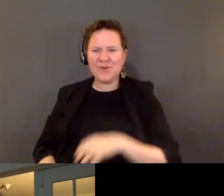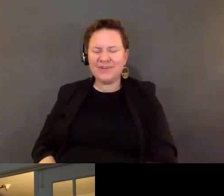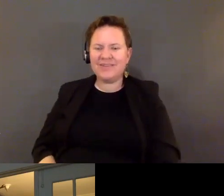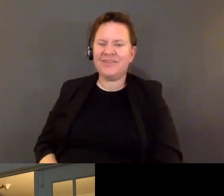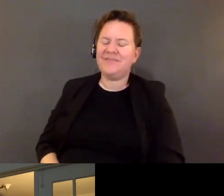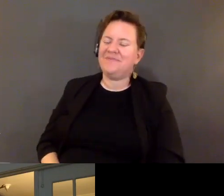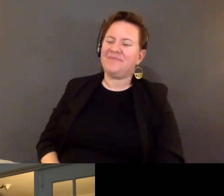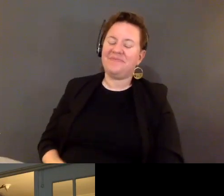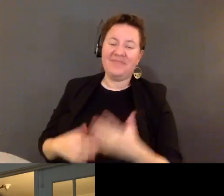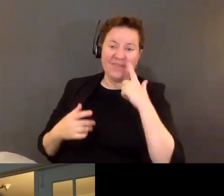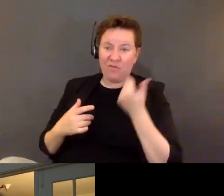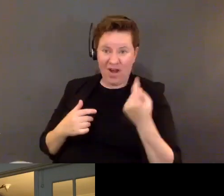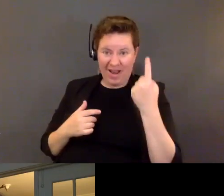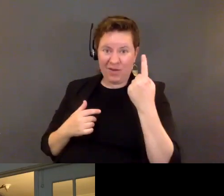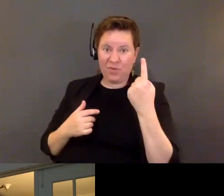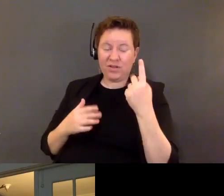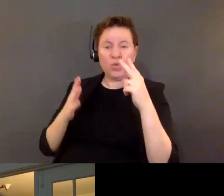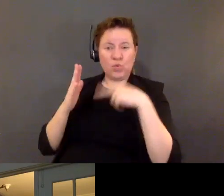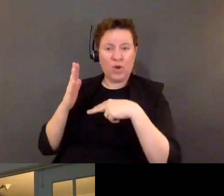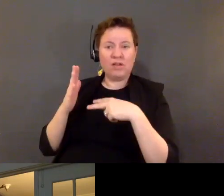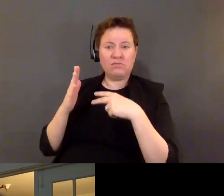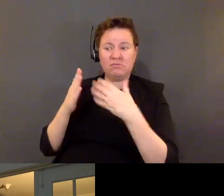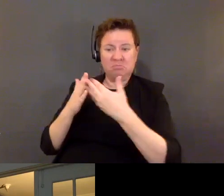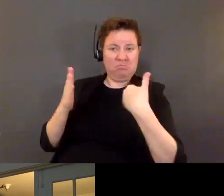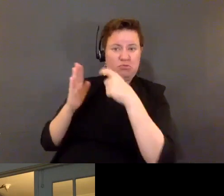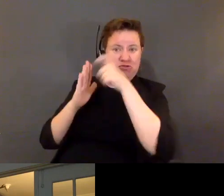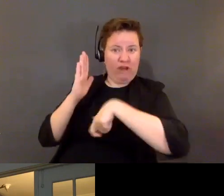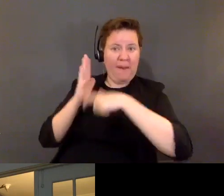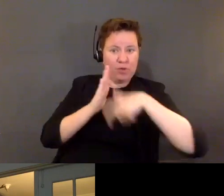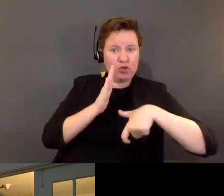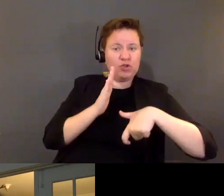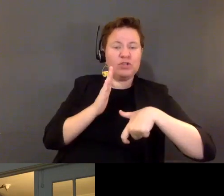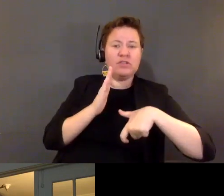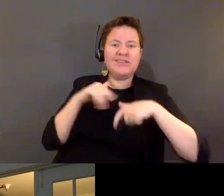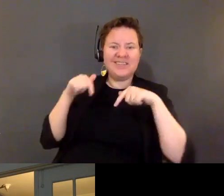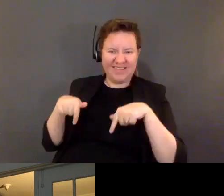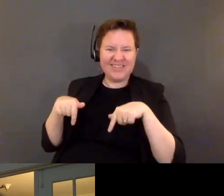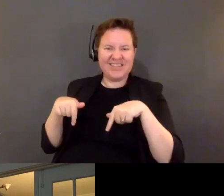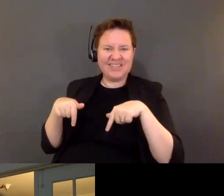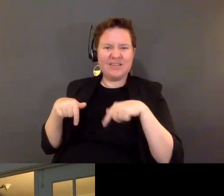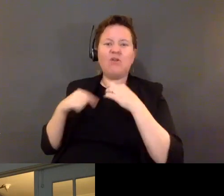and for anybody who has read that those chapters this is the pendant that i talk about so you